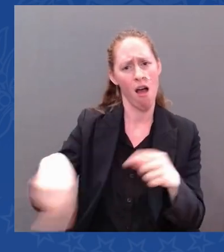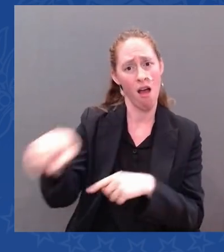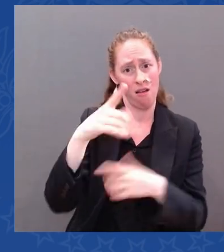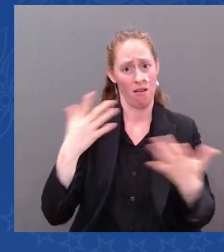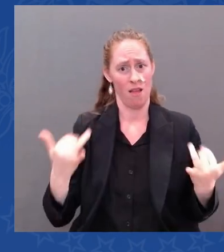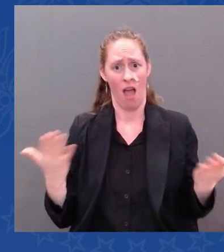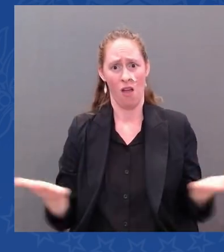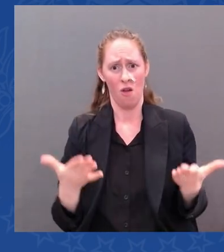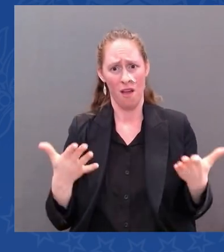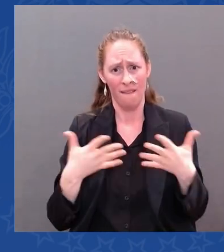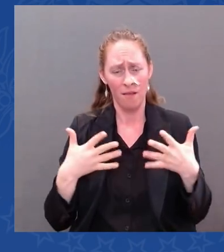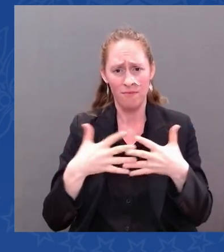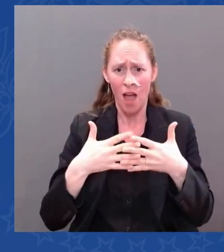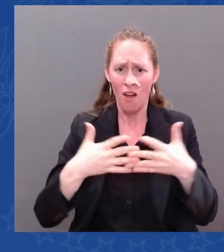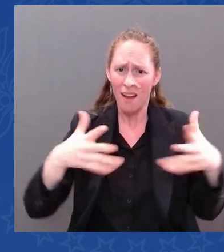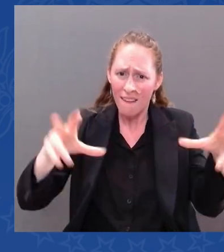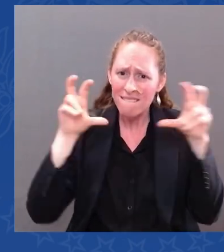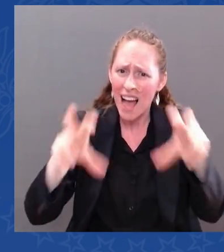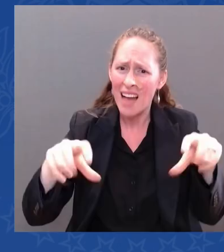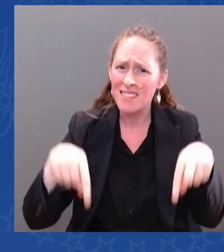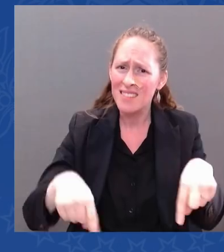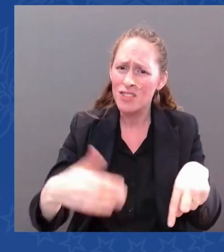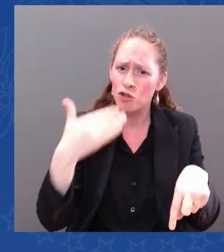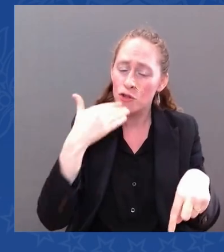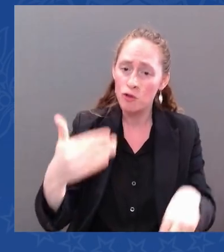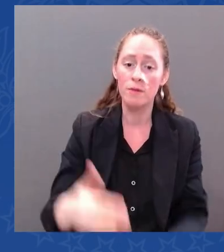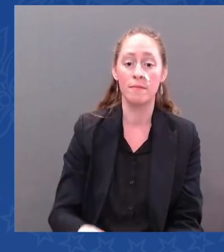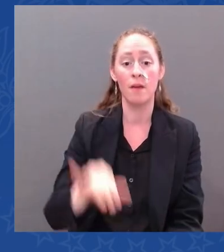billion in a semiconductor campus in Ohio.